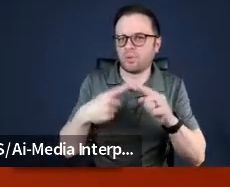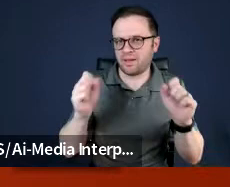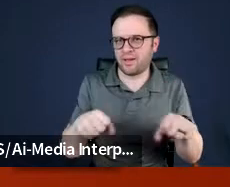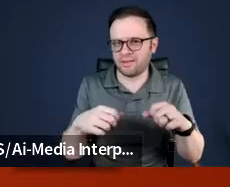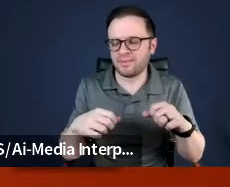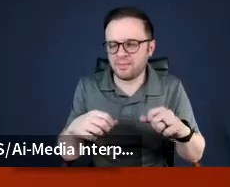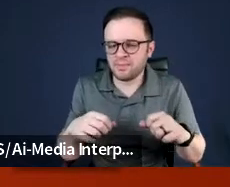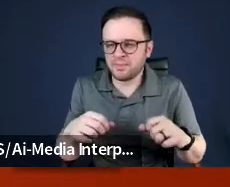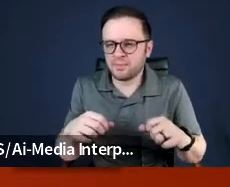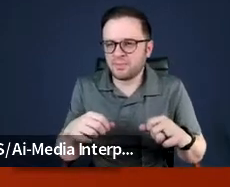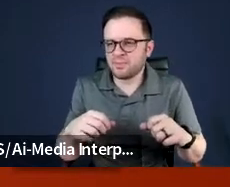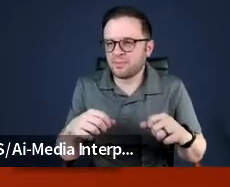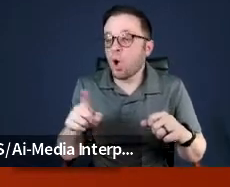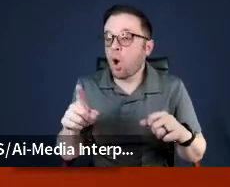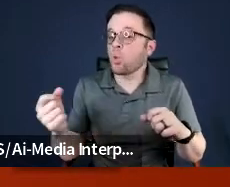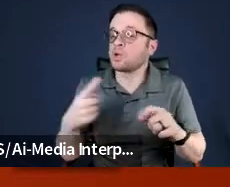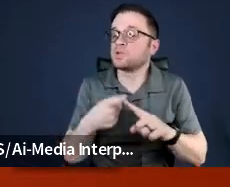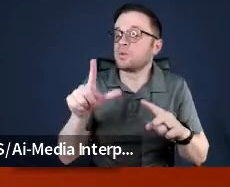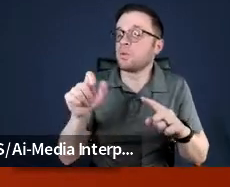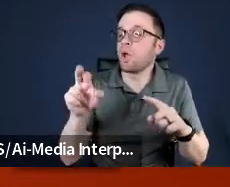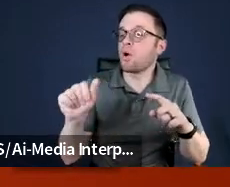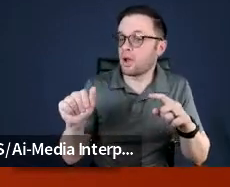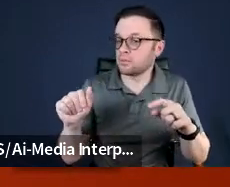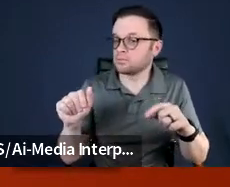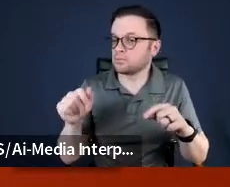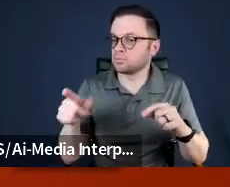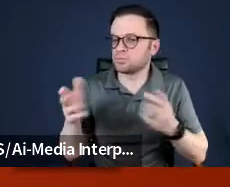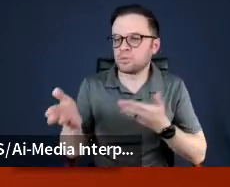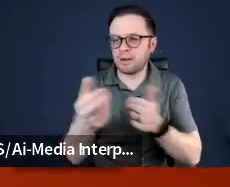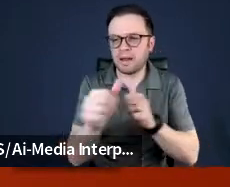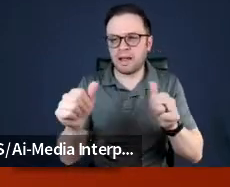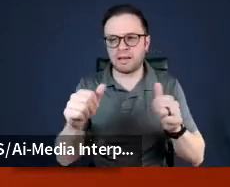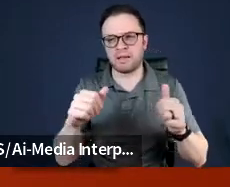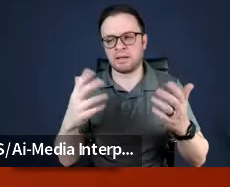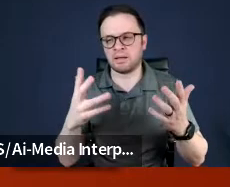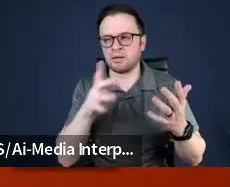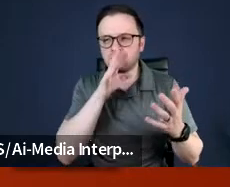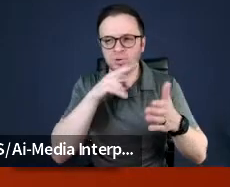lots of really good work and we try to partner with him whenever possible.